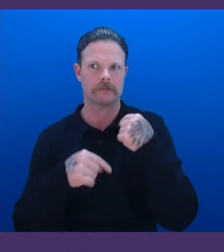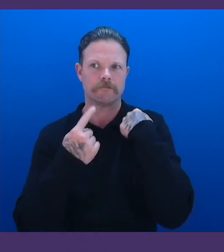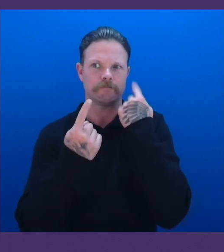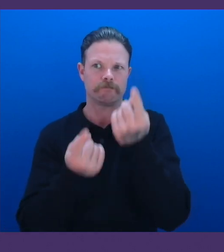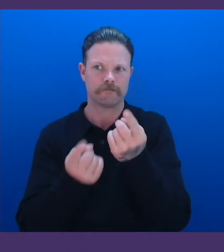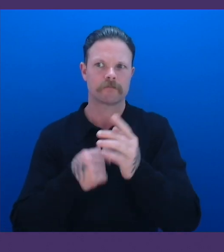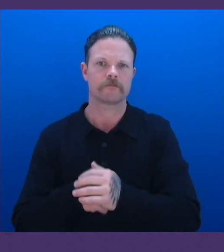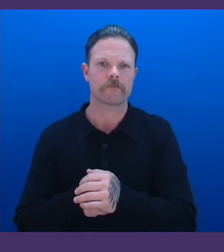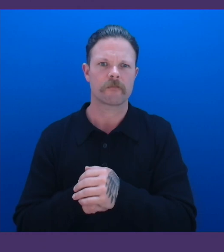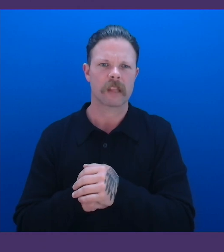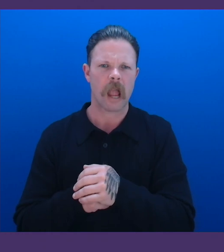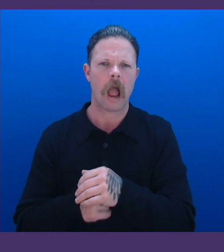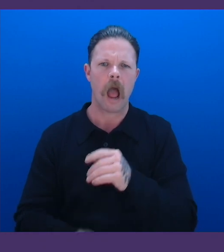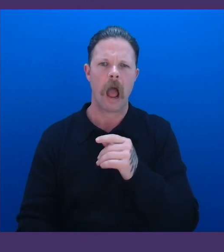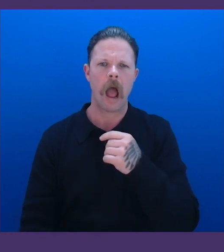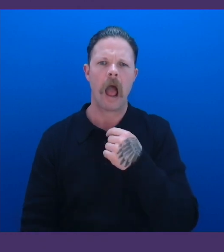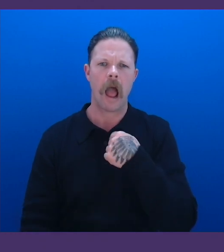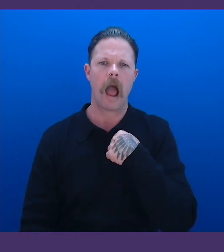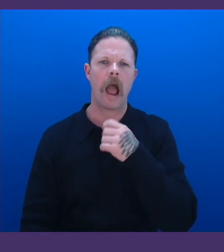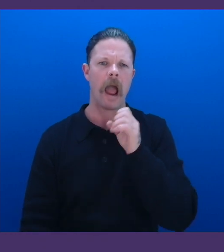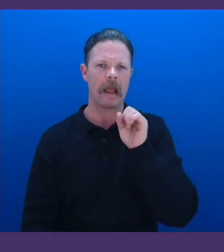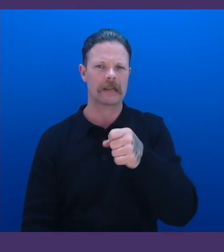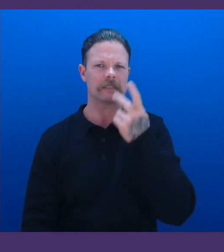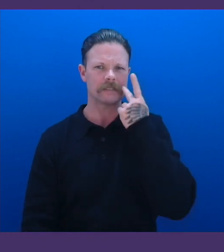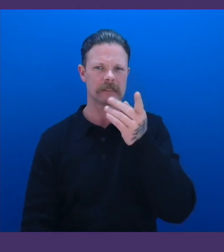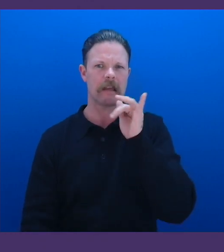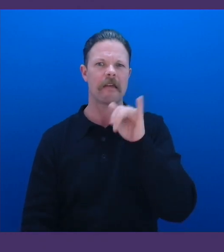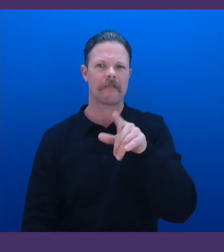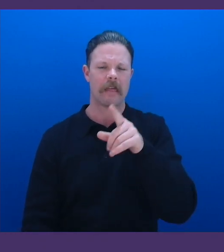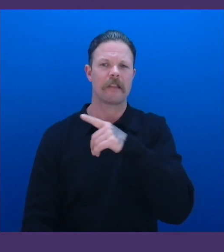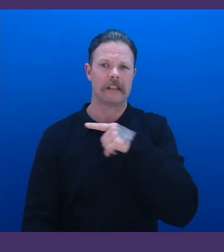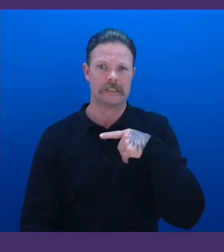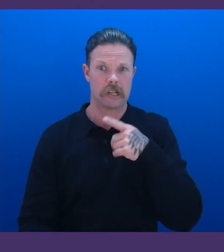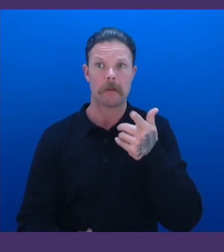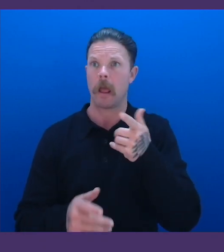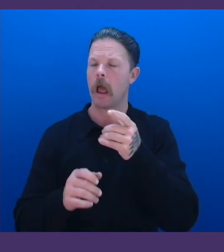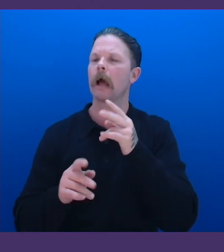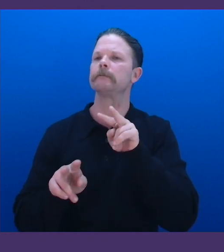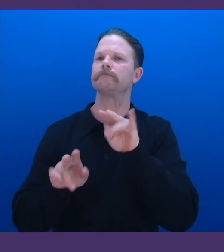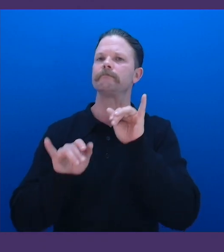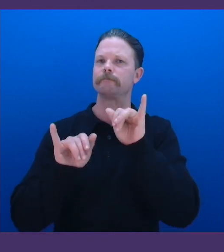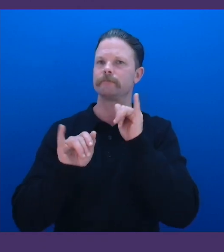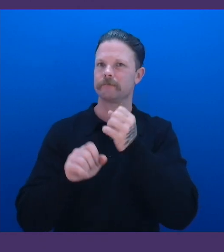about the legislation since before, so they are preparing and maybe in a good place, whereas the small